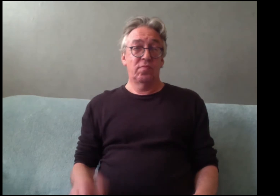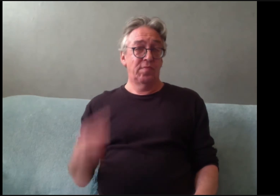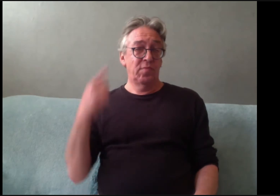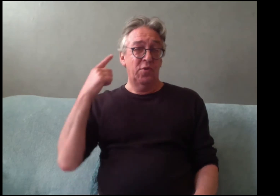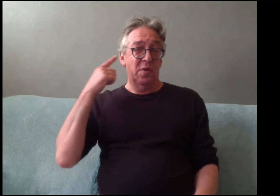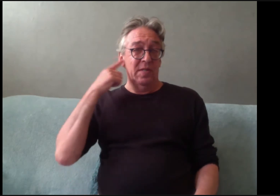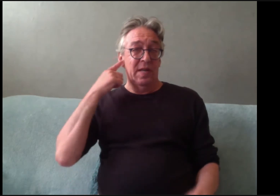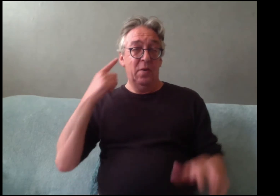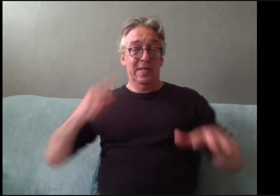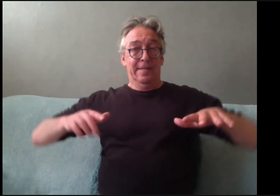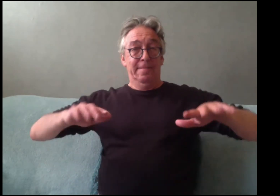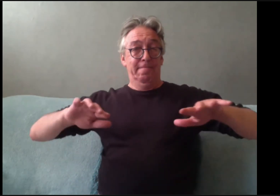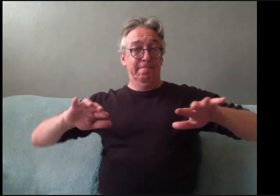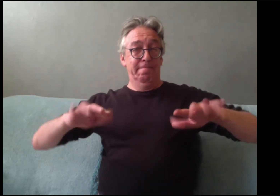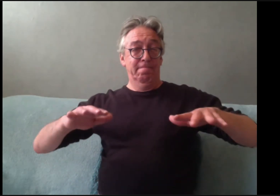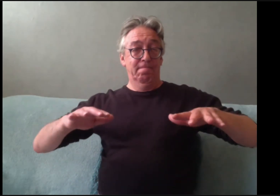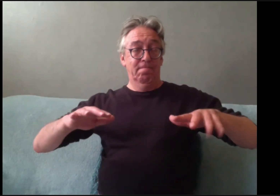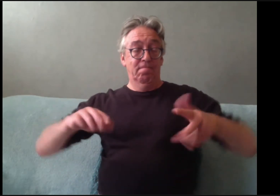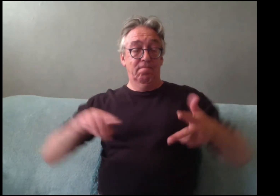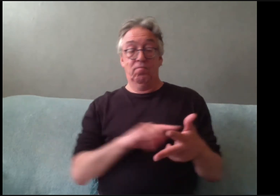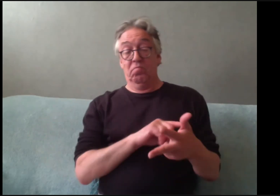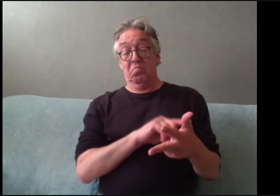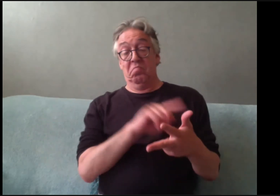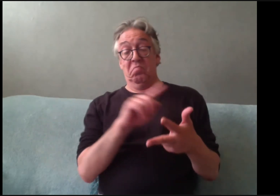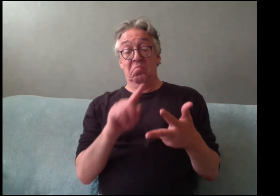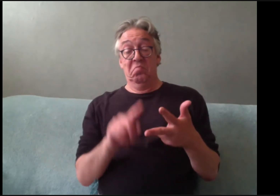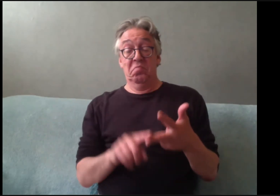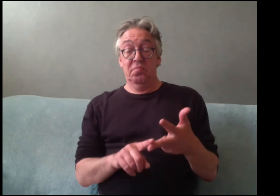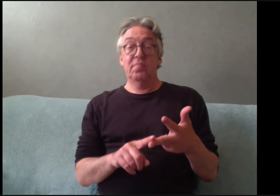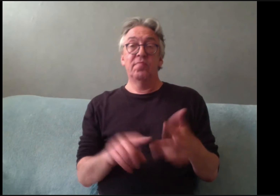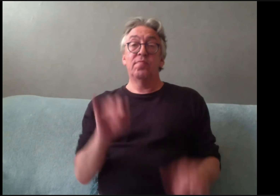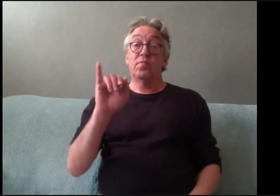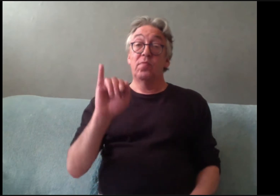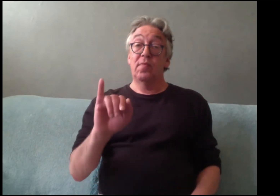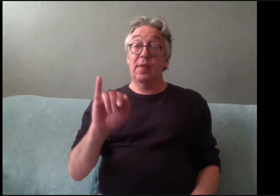Milan Sverepa, Director of Inclusion Europe will share the impact of this pandemic